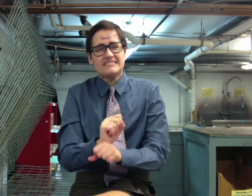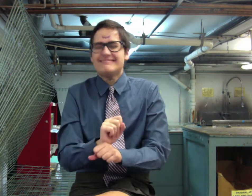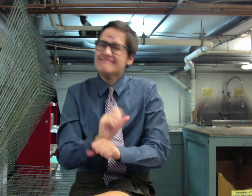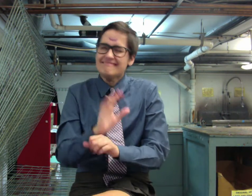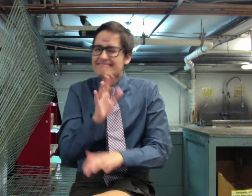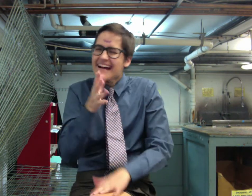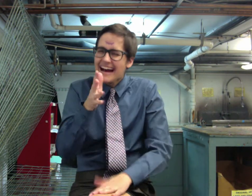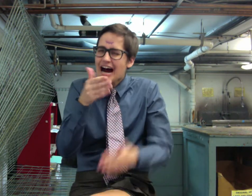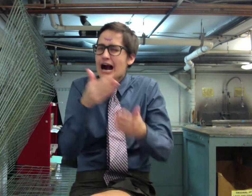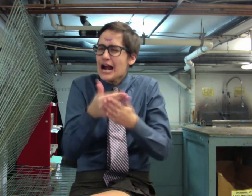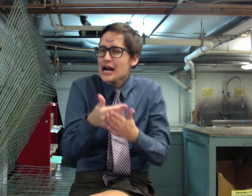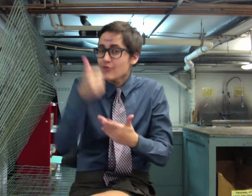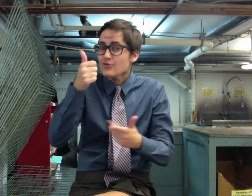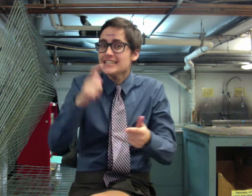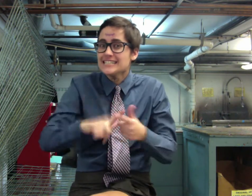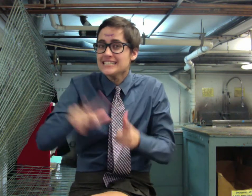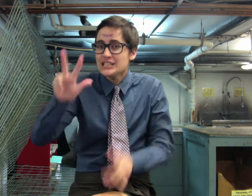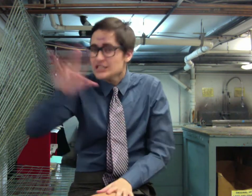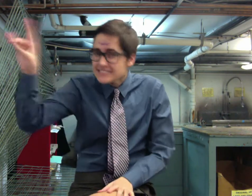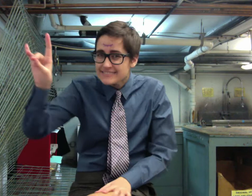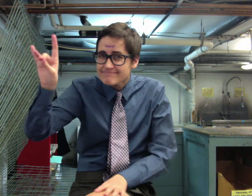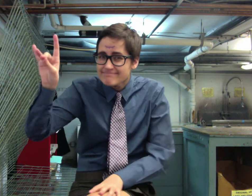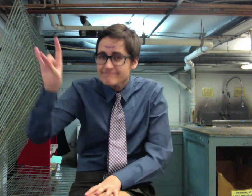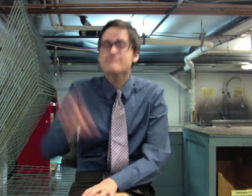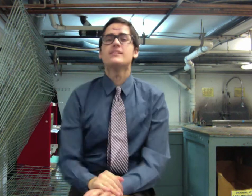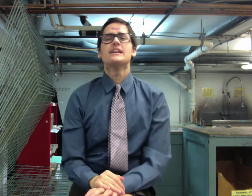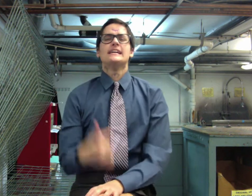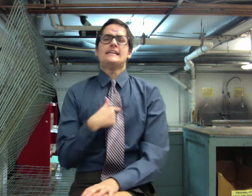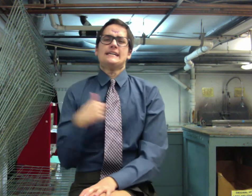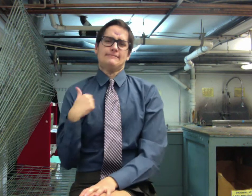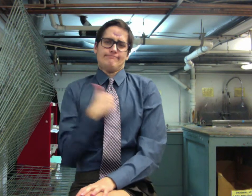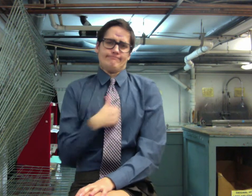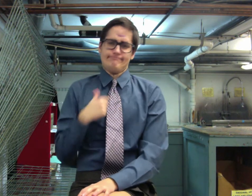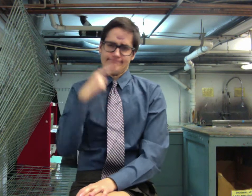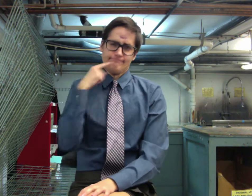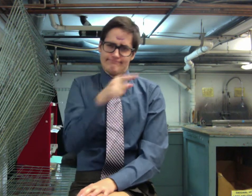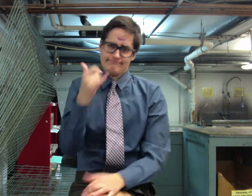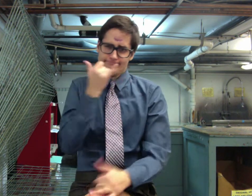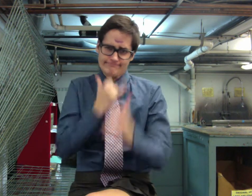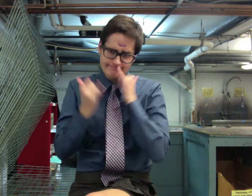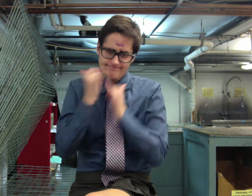fact, the number is closer to 38. We regret these errors.